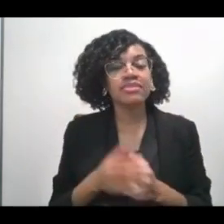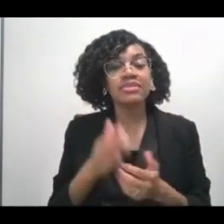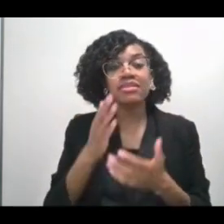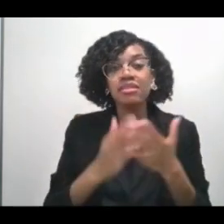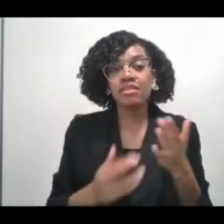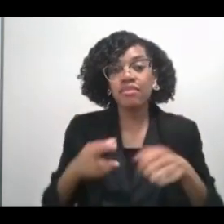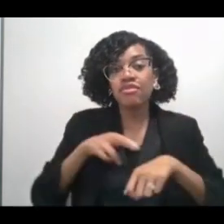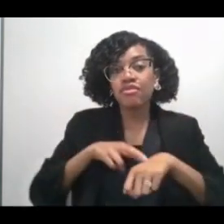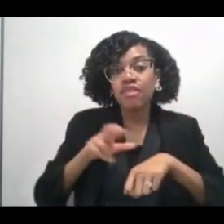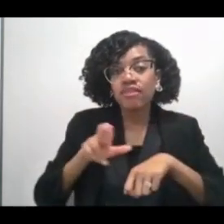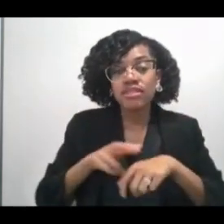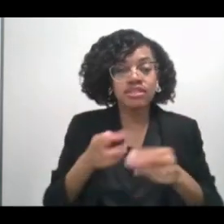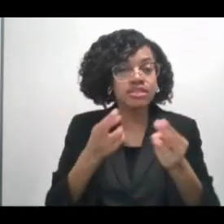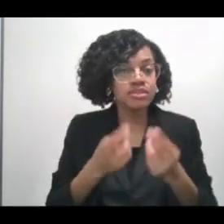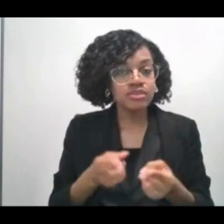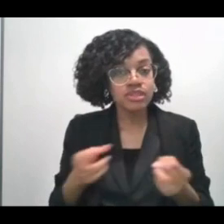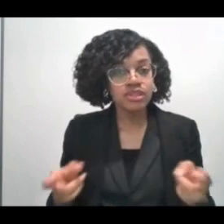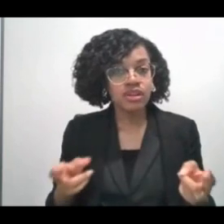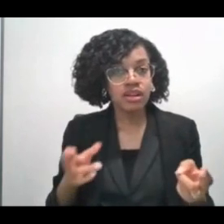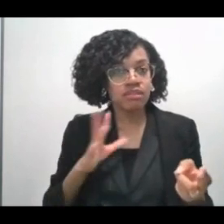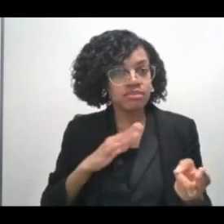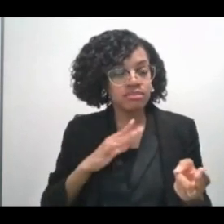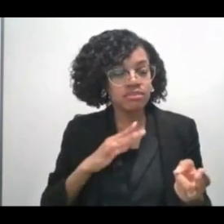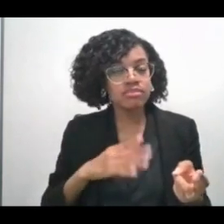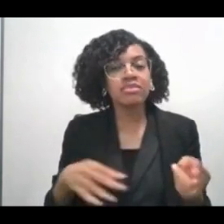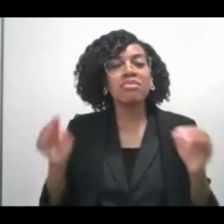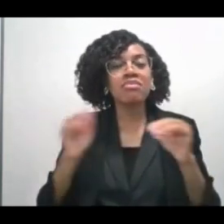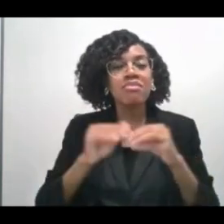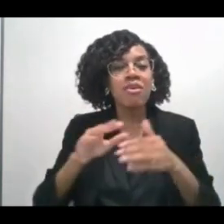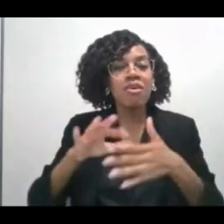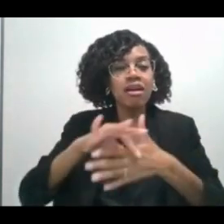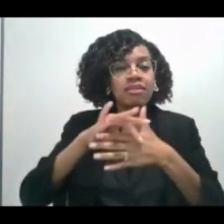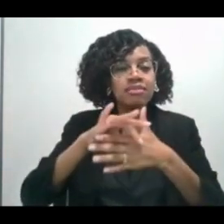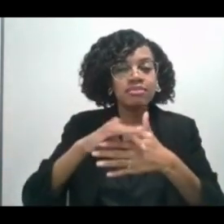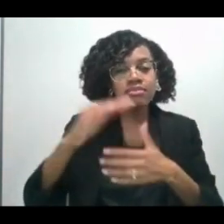resources for more context about all of those criteria that I